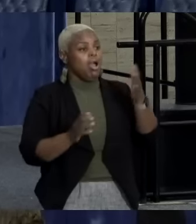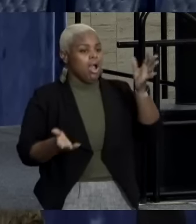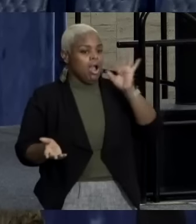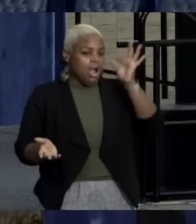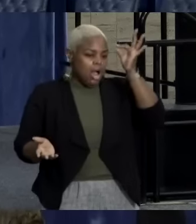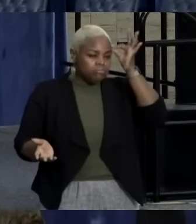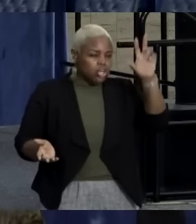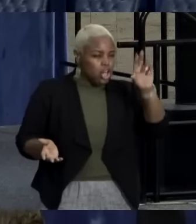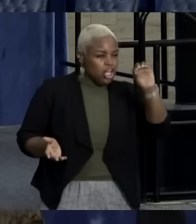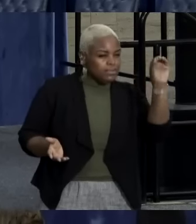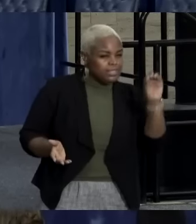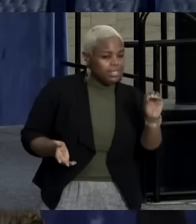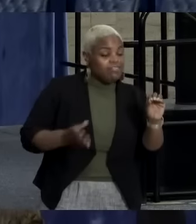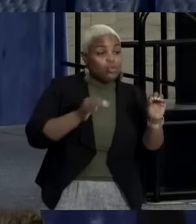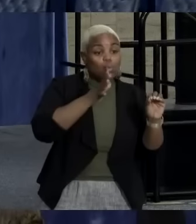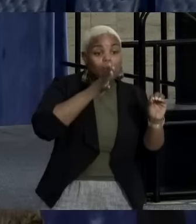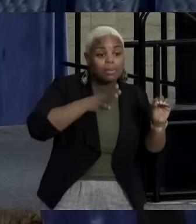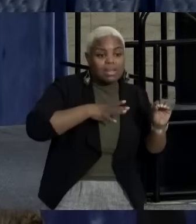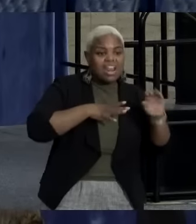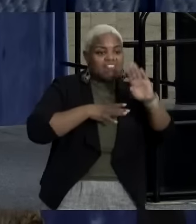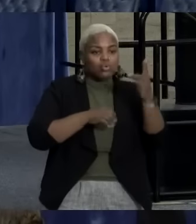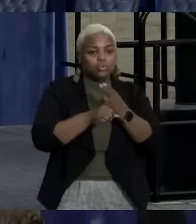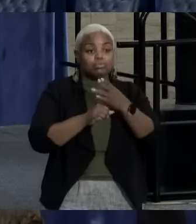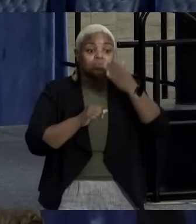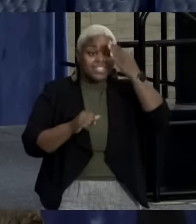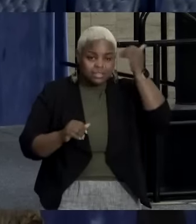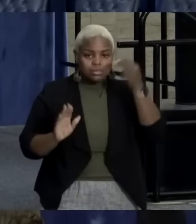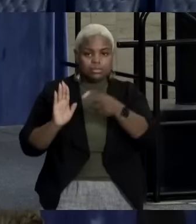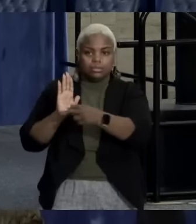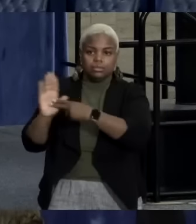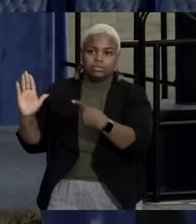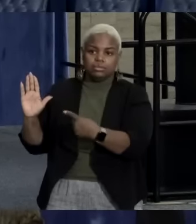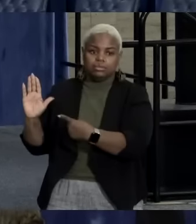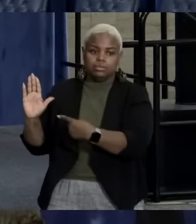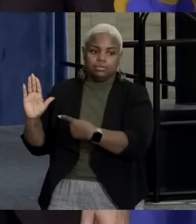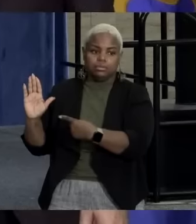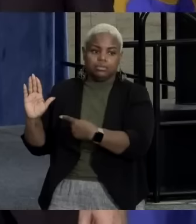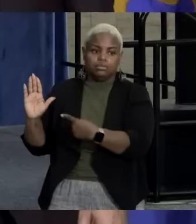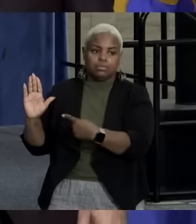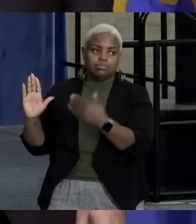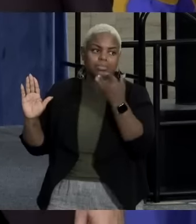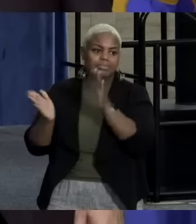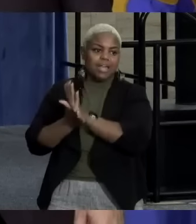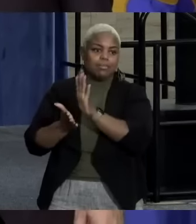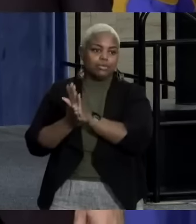box warning came from a published paper by Dr. Una Lee, I believe it was in the urology journal,